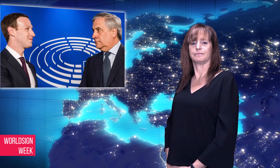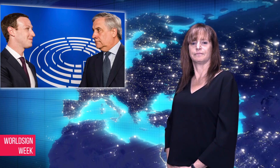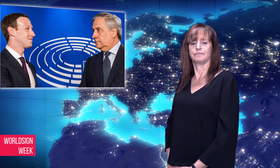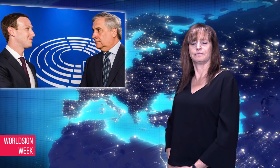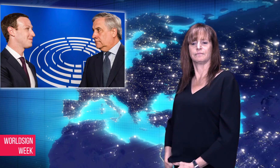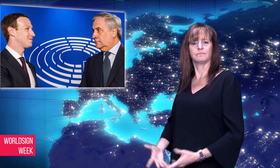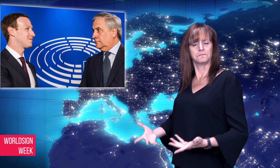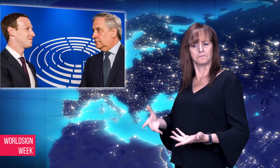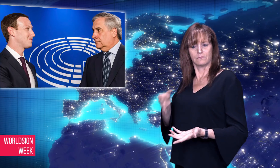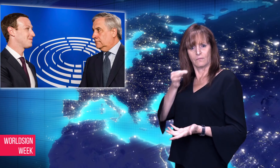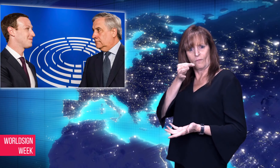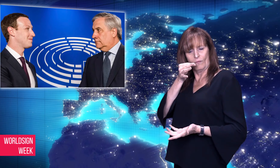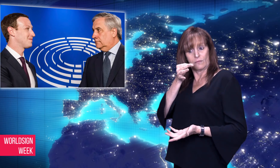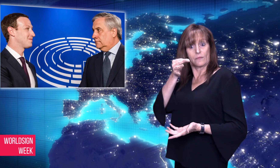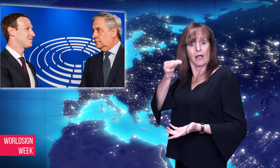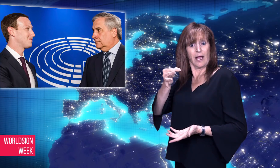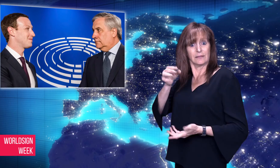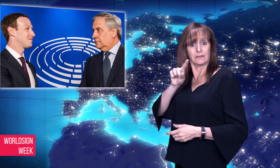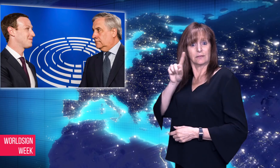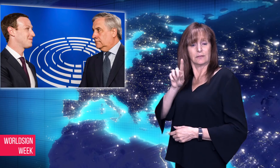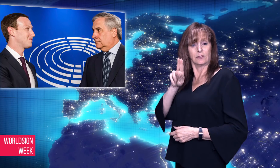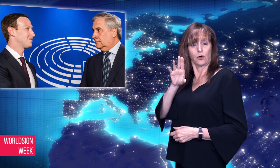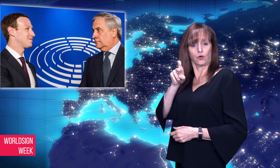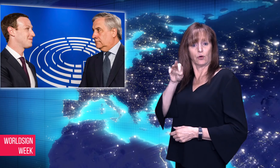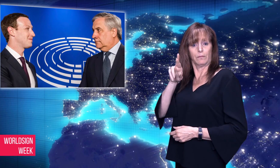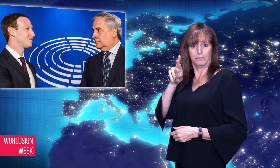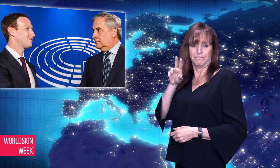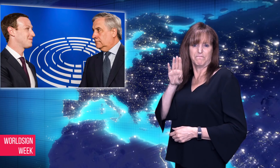the EU that Facebook would